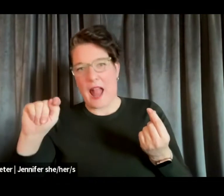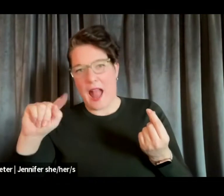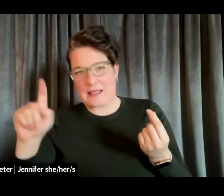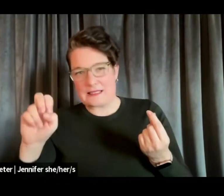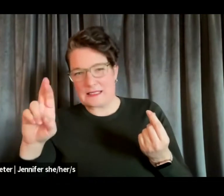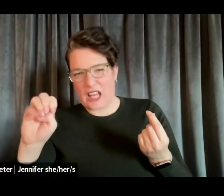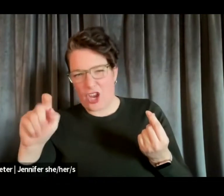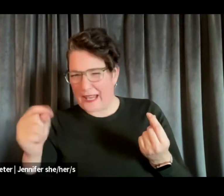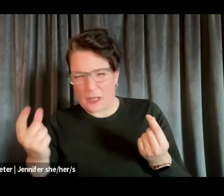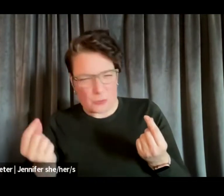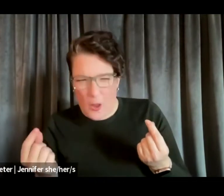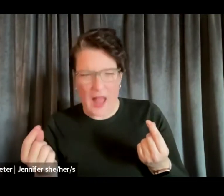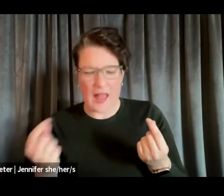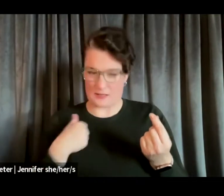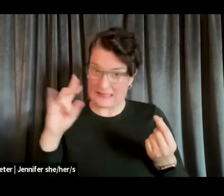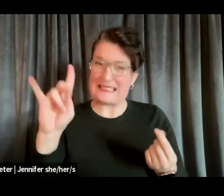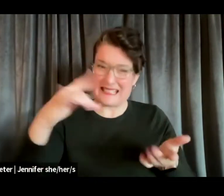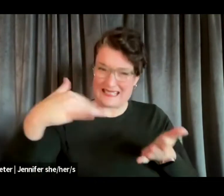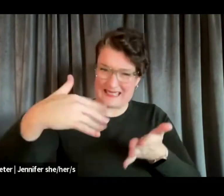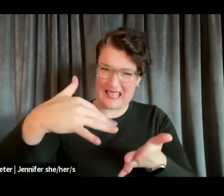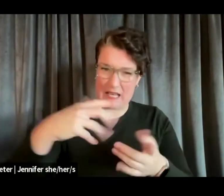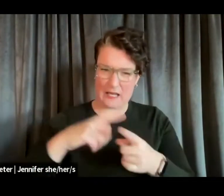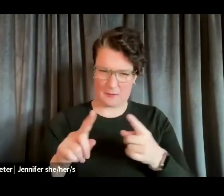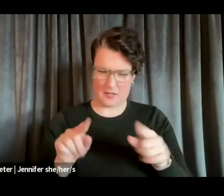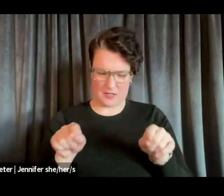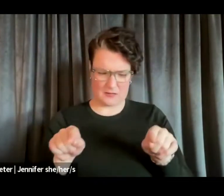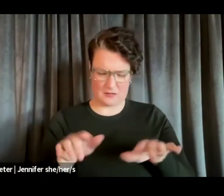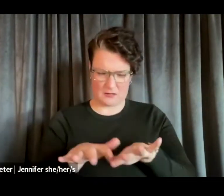still don't quite clarify the difference. Nomy: Yeah.